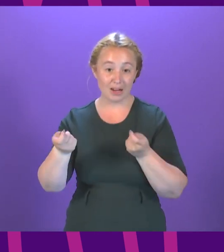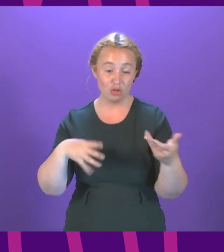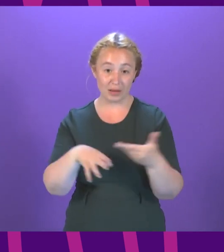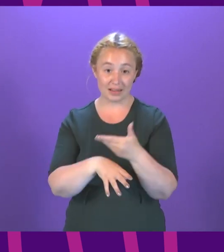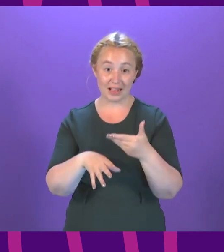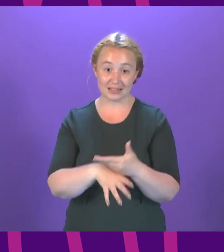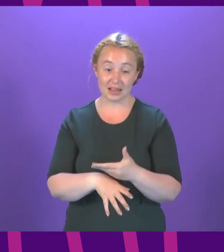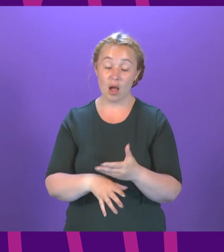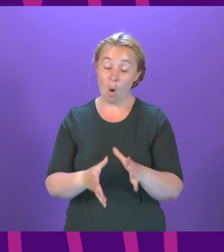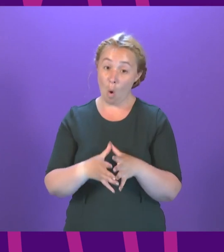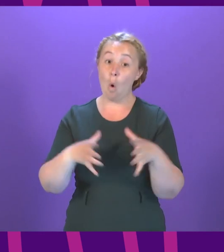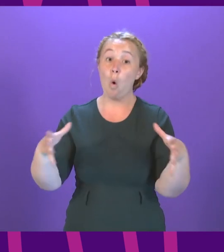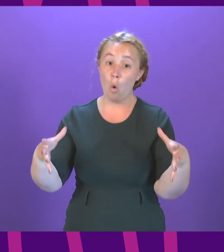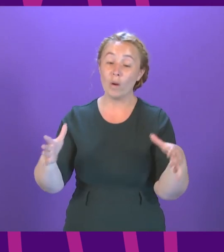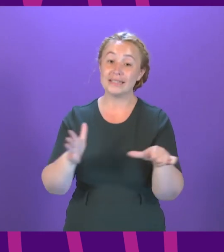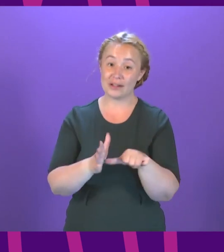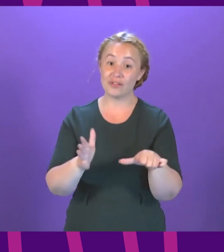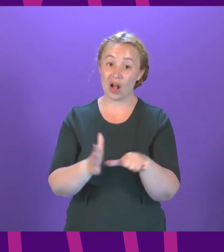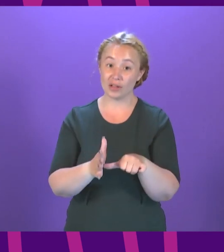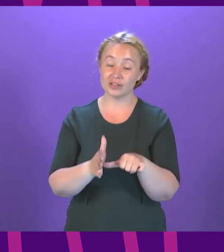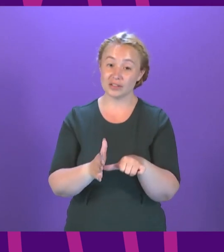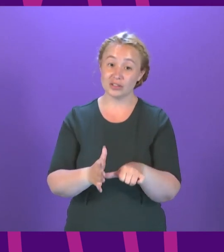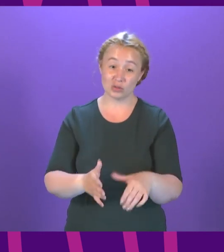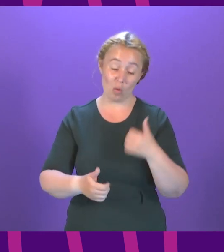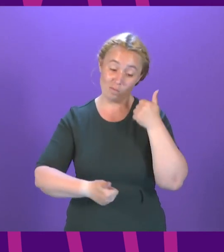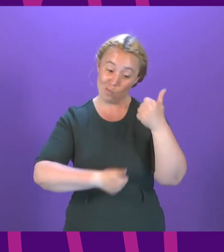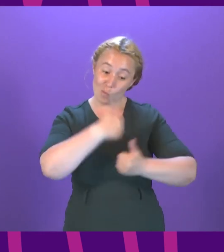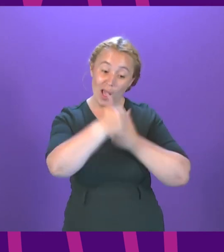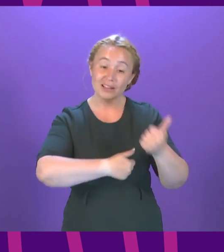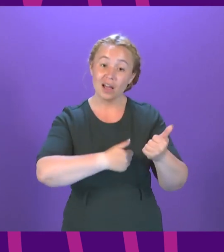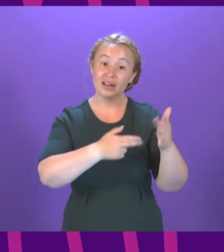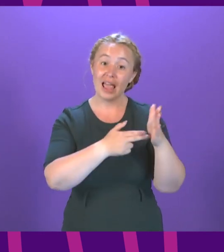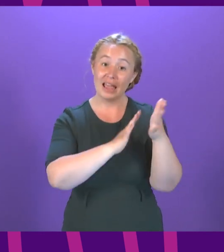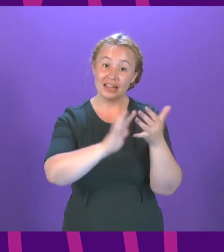the vaccination roll-out. We give credit and praise to those in the NHS and everybody else